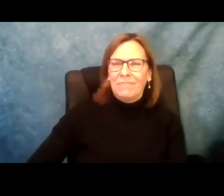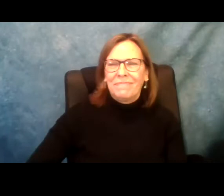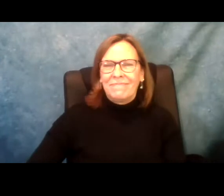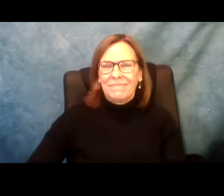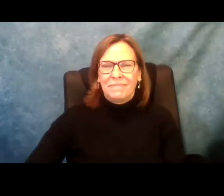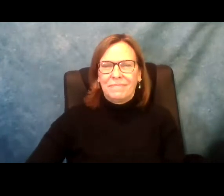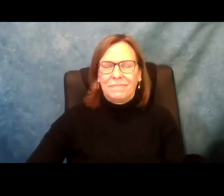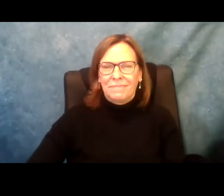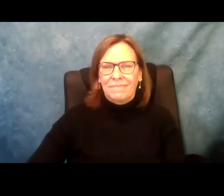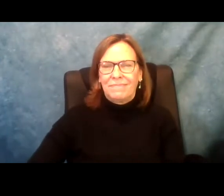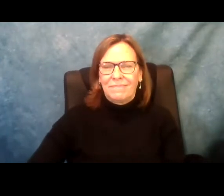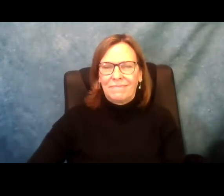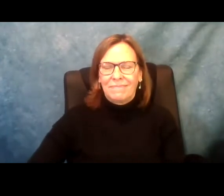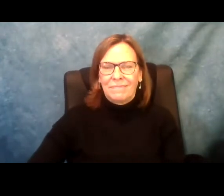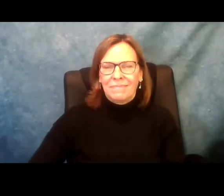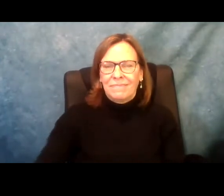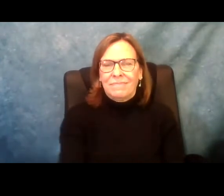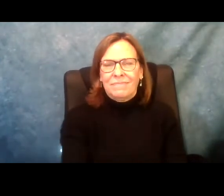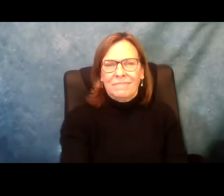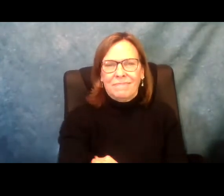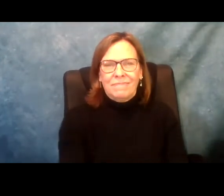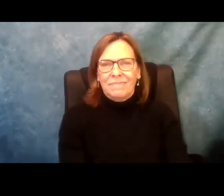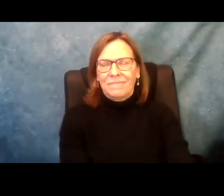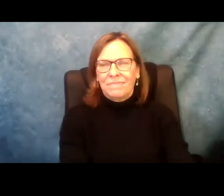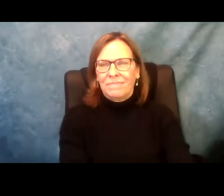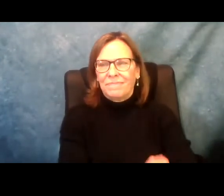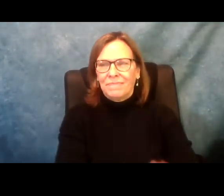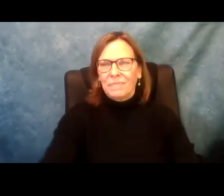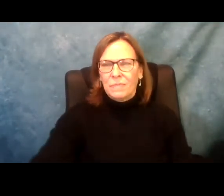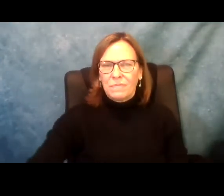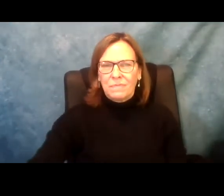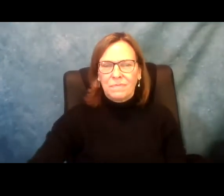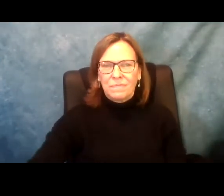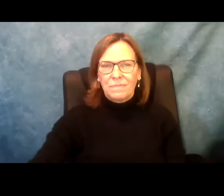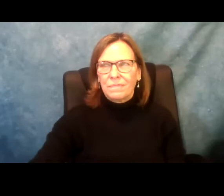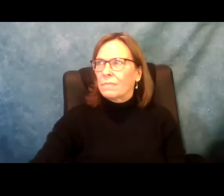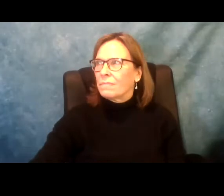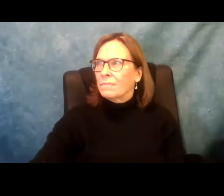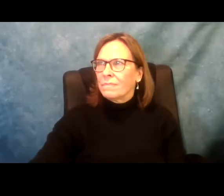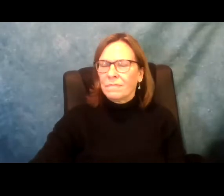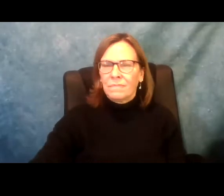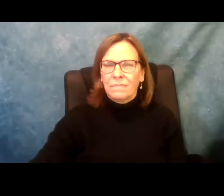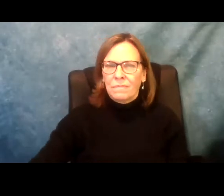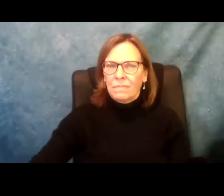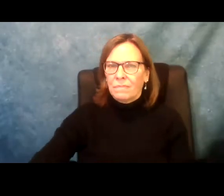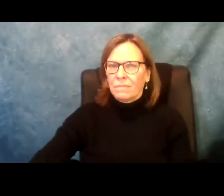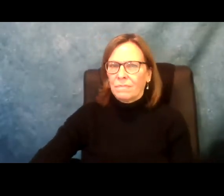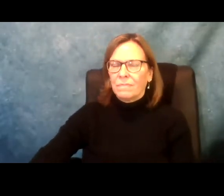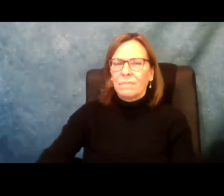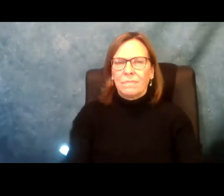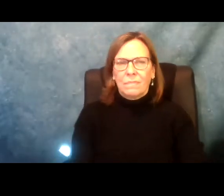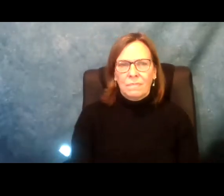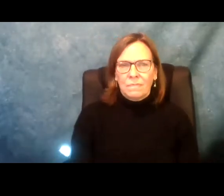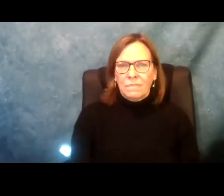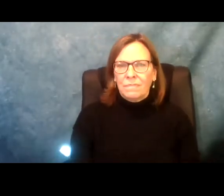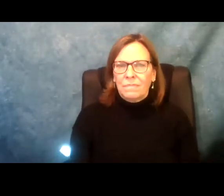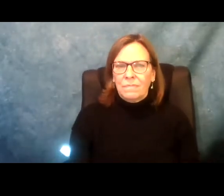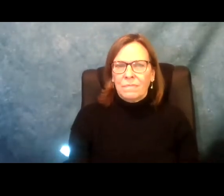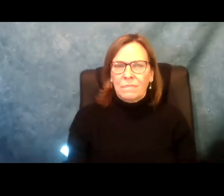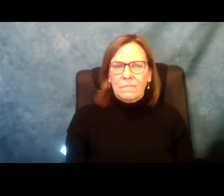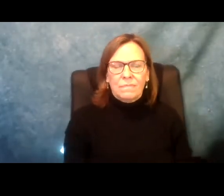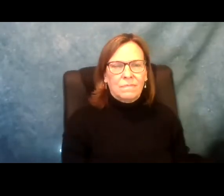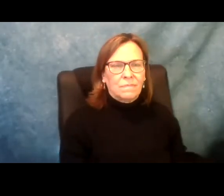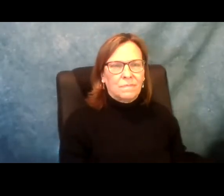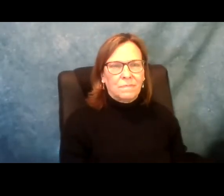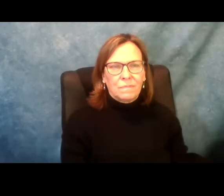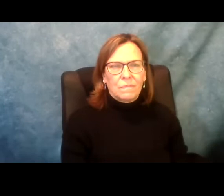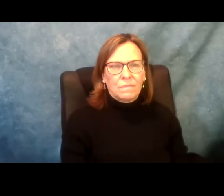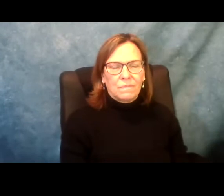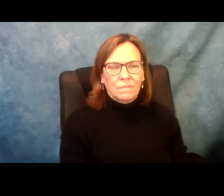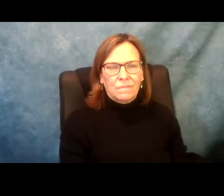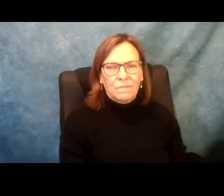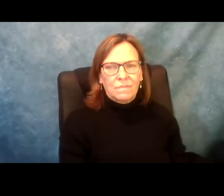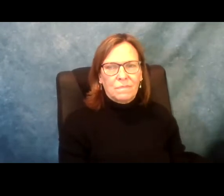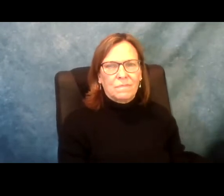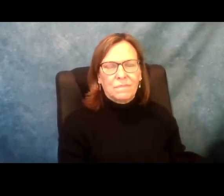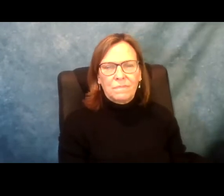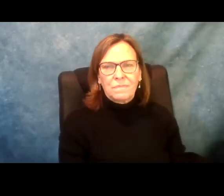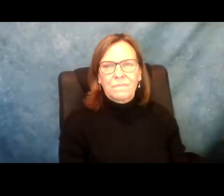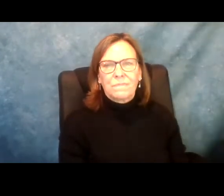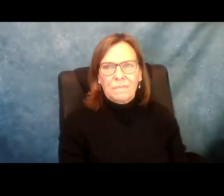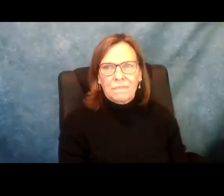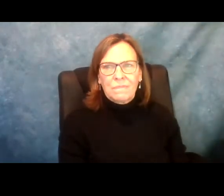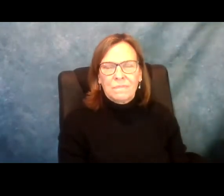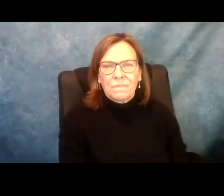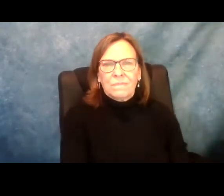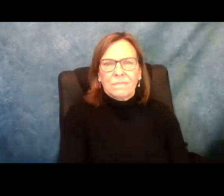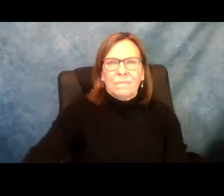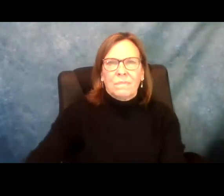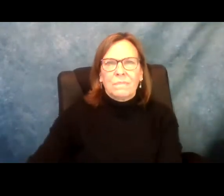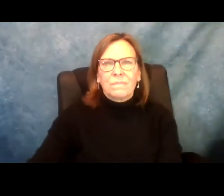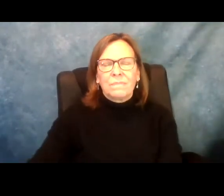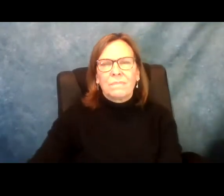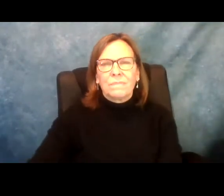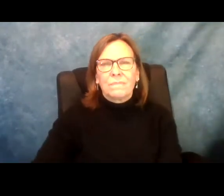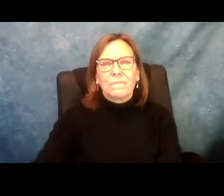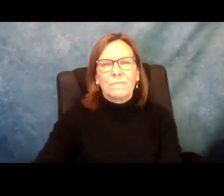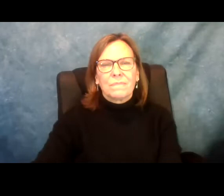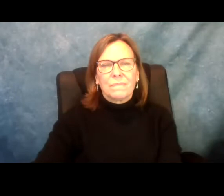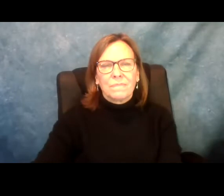right now.